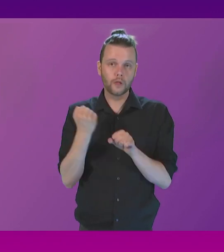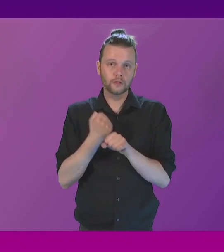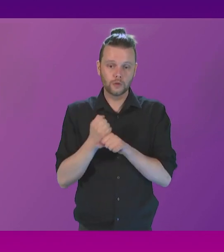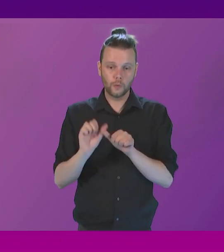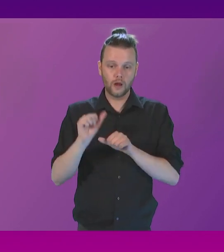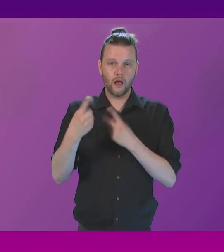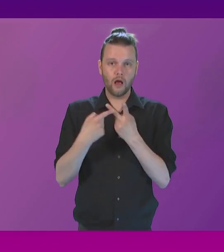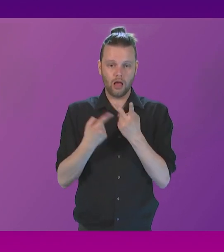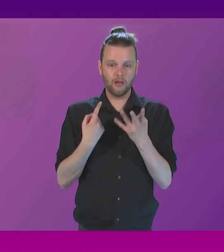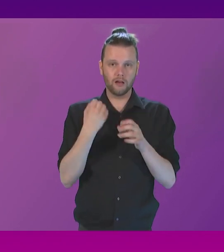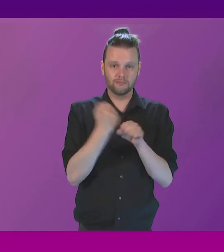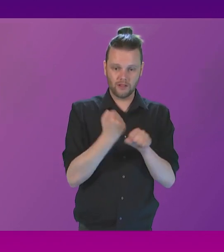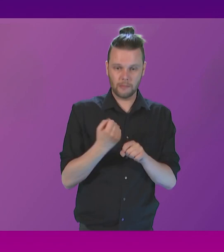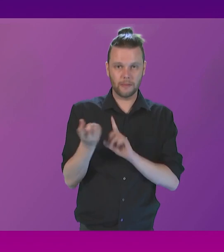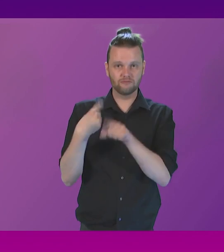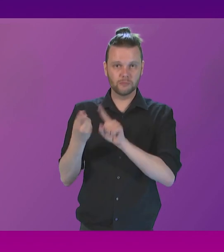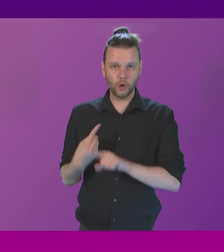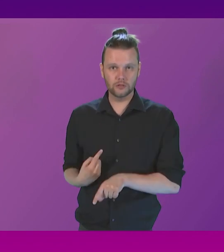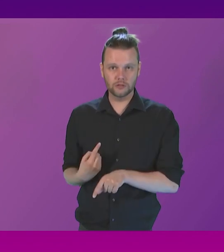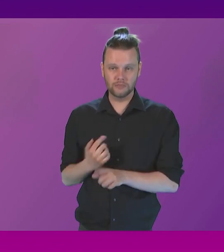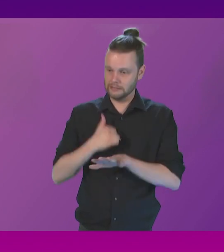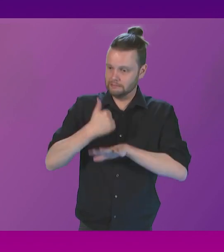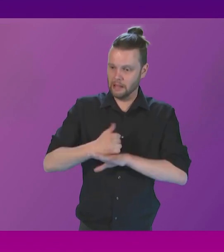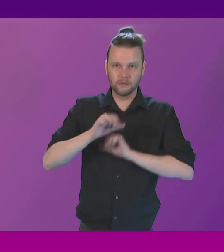Governments across the UK have responded. That is an established process for the